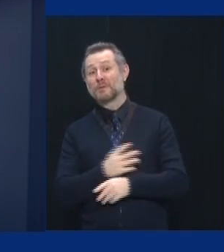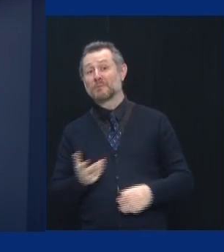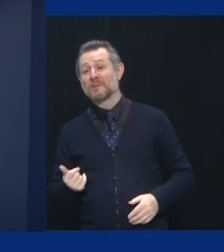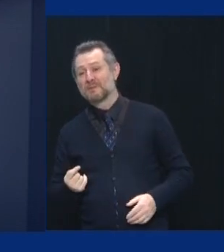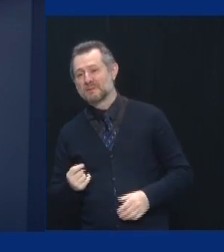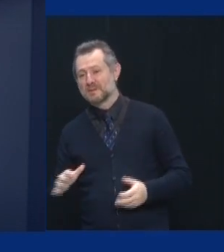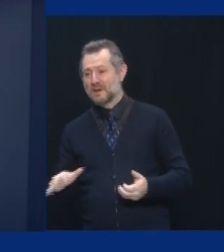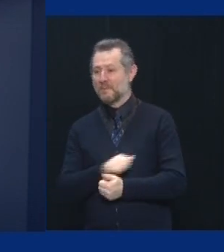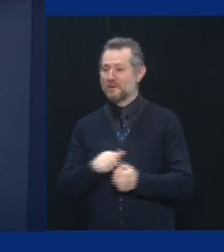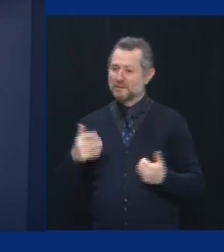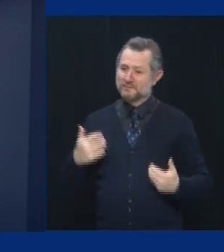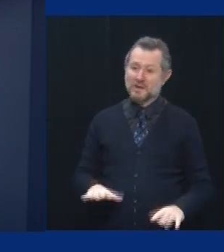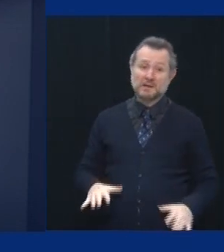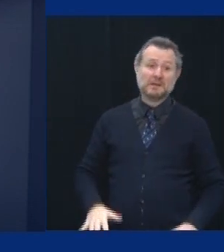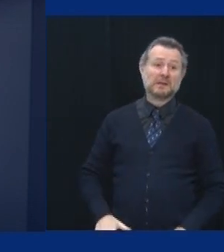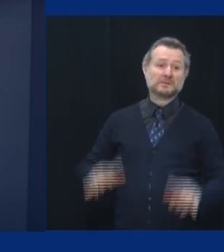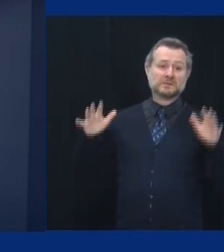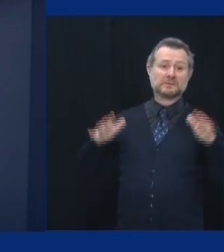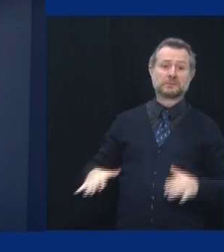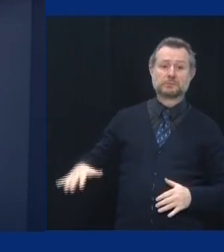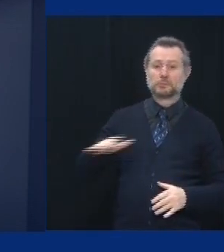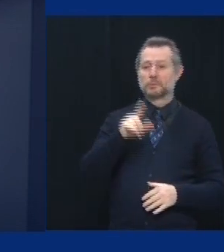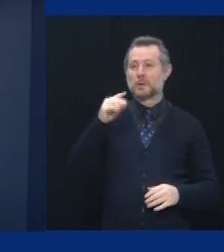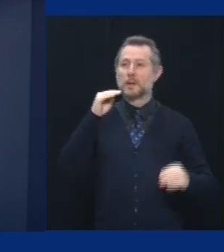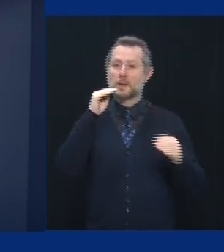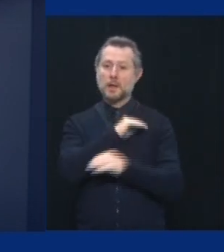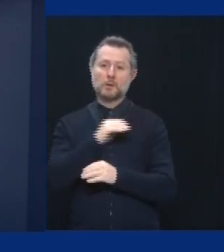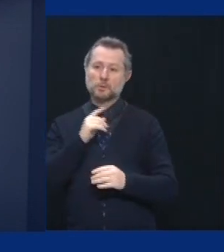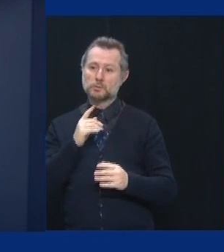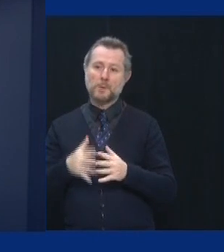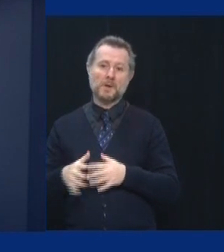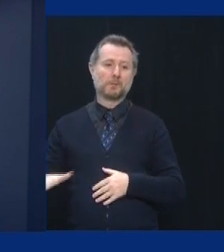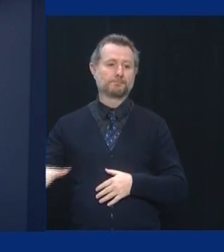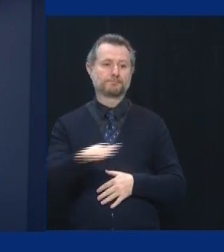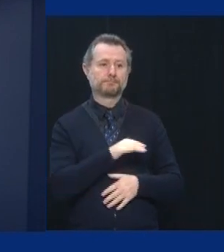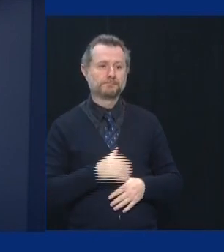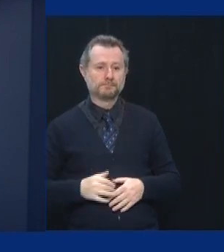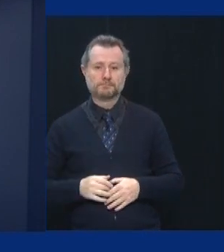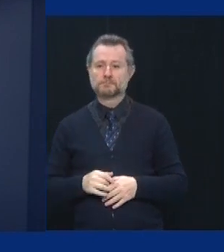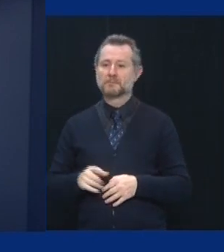HANDLING OF THE VACCINE HAS BEEN INCOMPETENT UP UNTIL NOW, AND